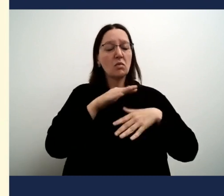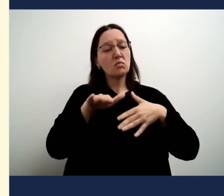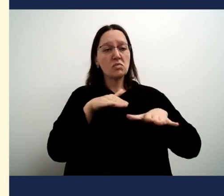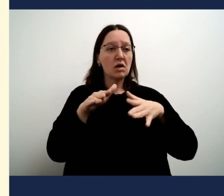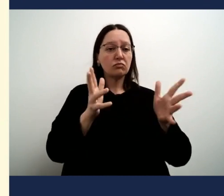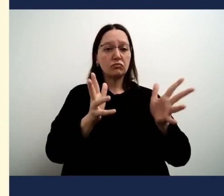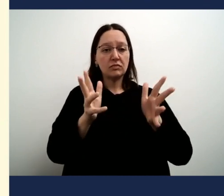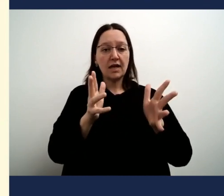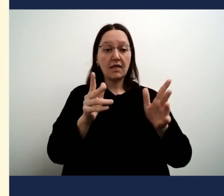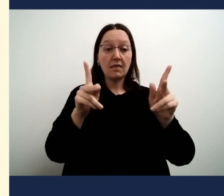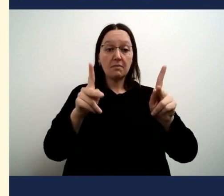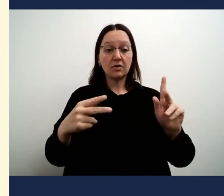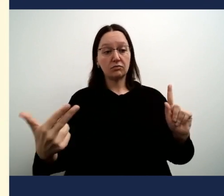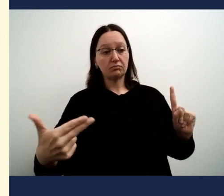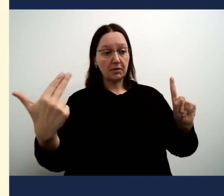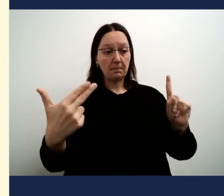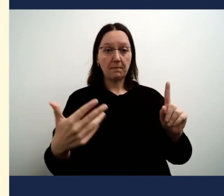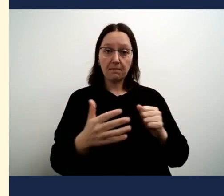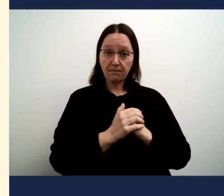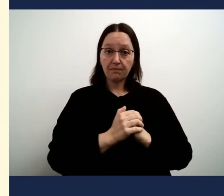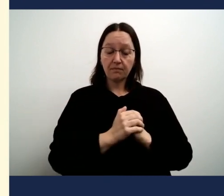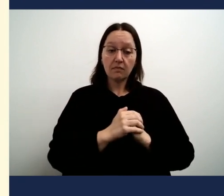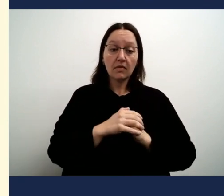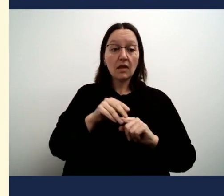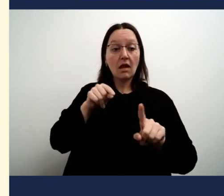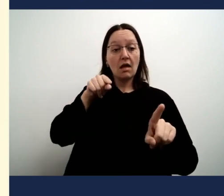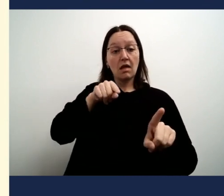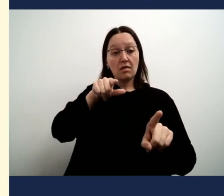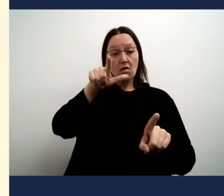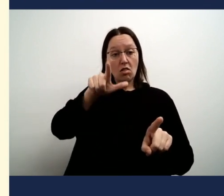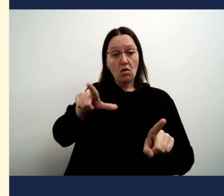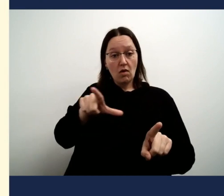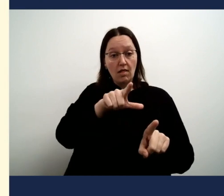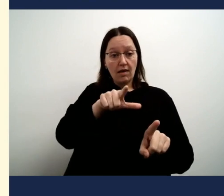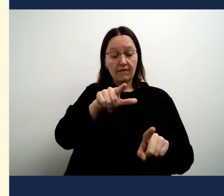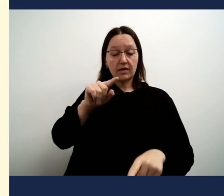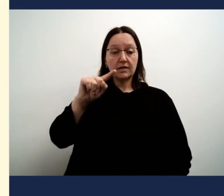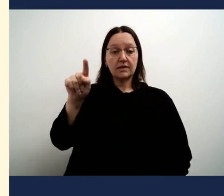and victim. And then on college campuses,